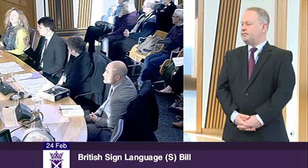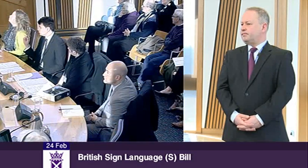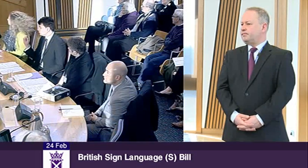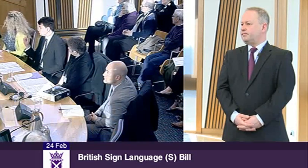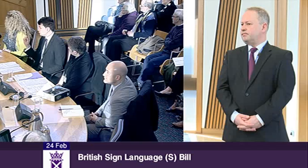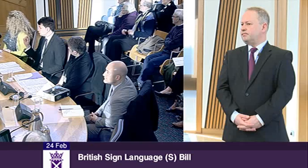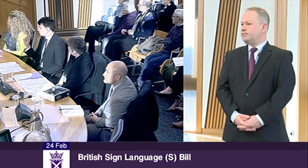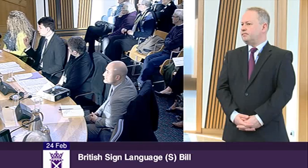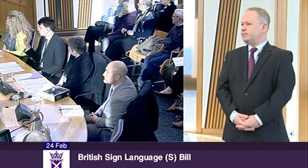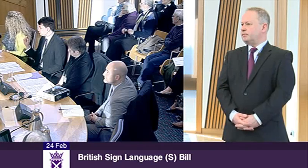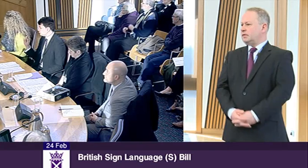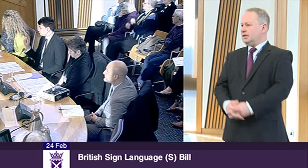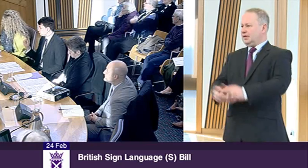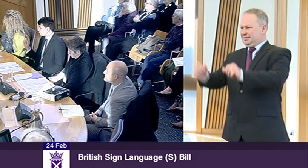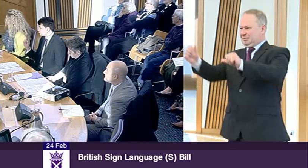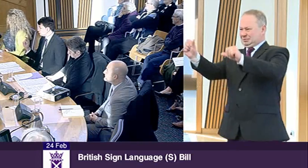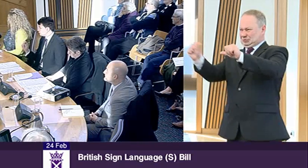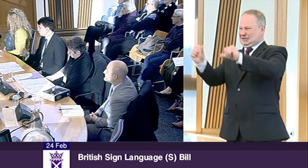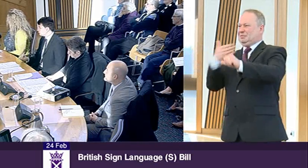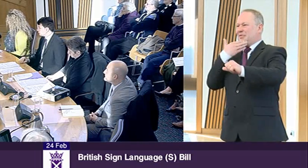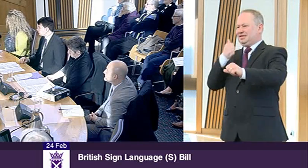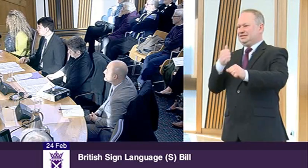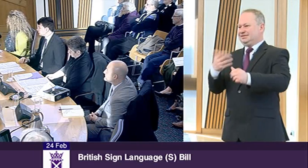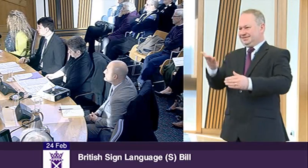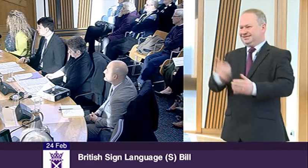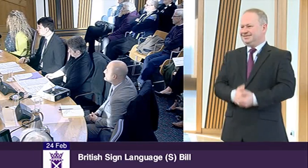The Convener: I ask the witnesses to be brief, as we have a lot to get through.